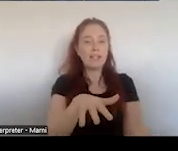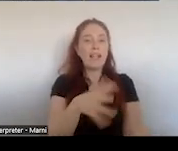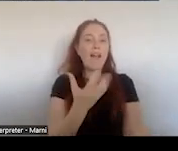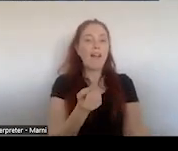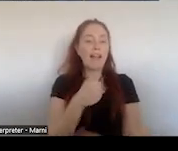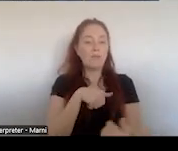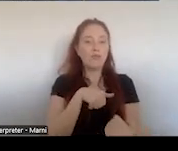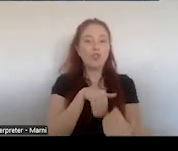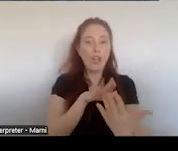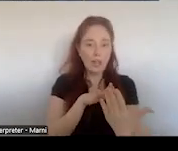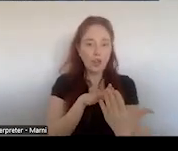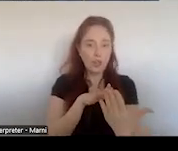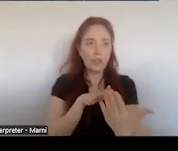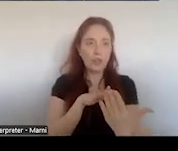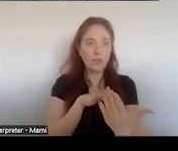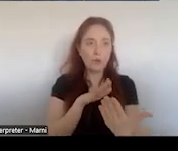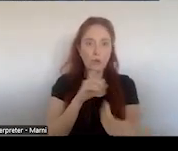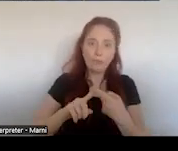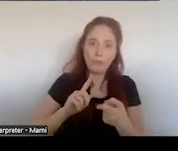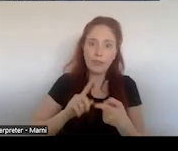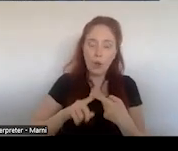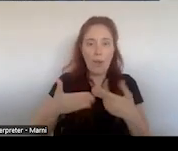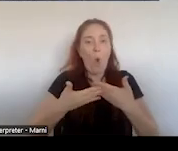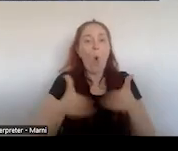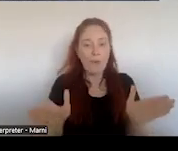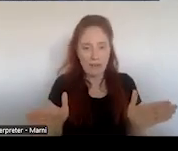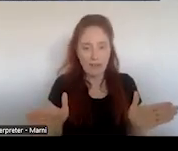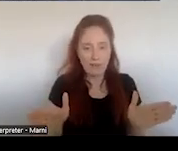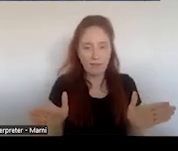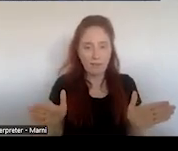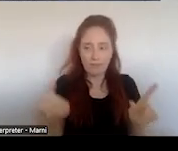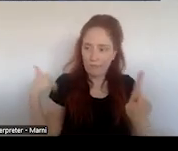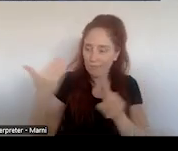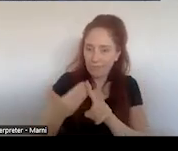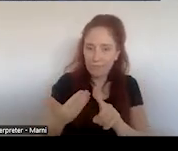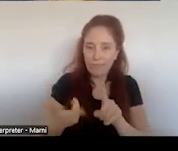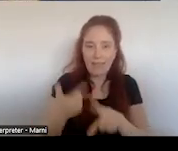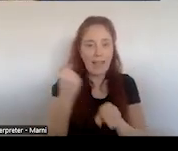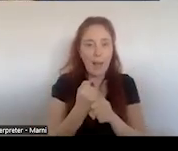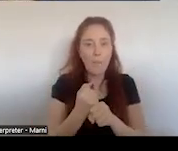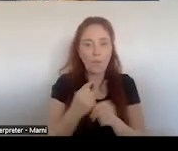in recent years and that includes things like the impacts of the cost of living increases,